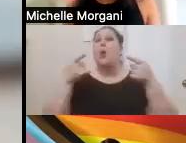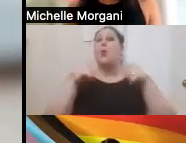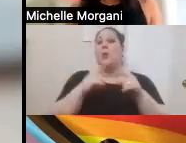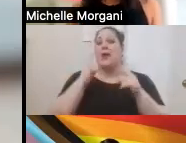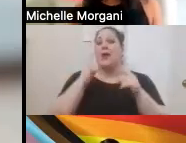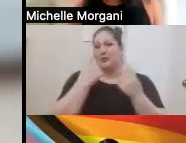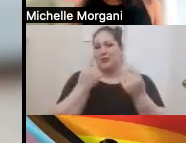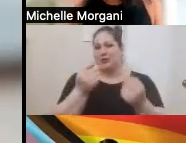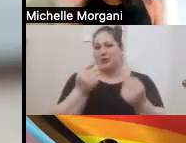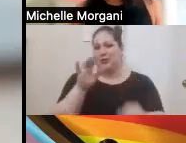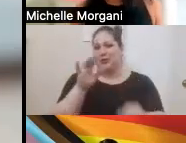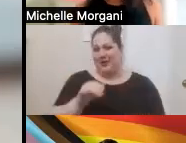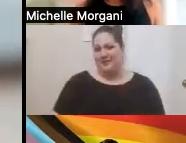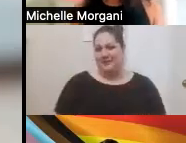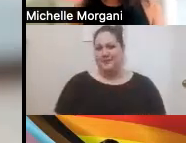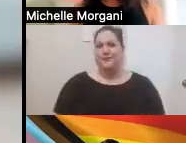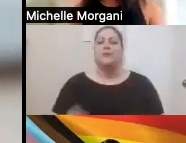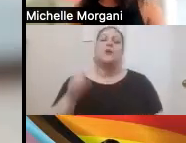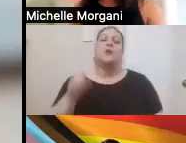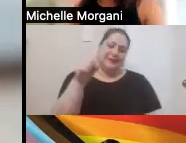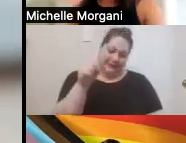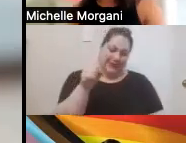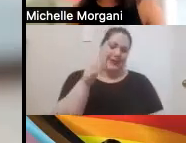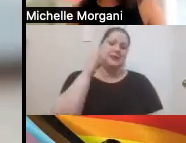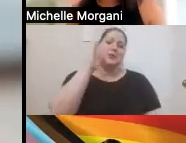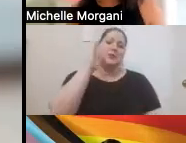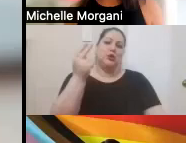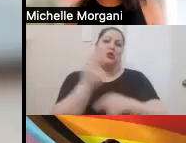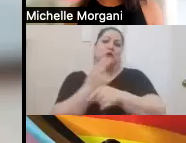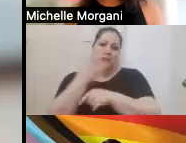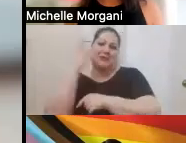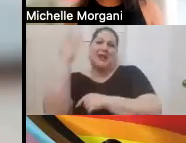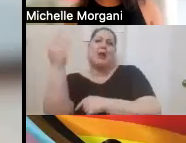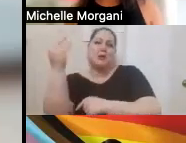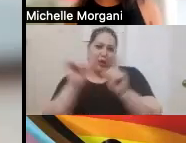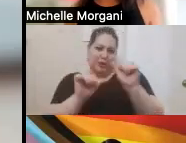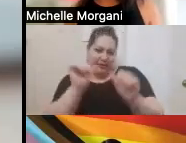So yes, we definitely would utilize outside assessments in a way in which we found that